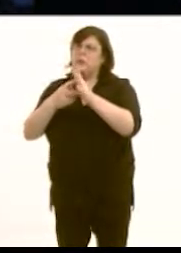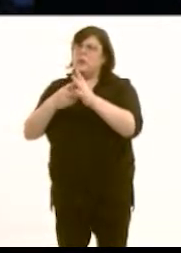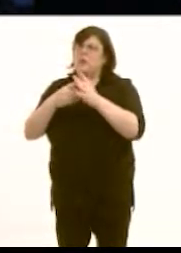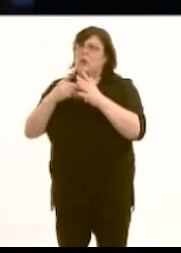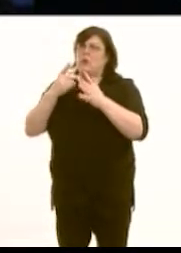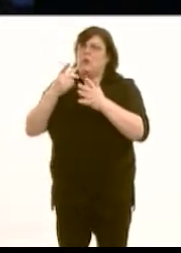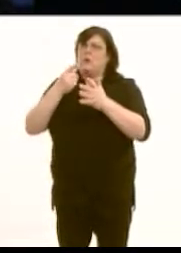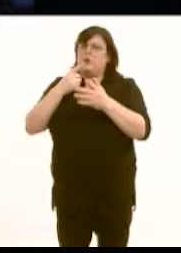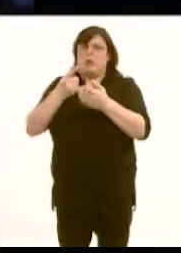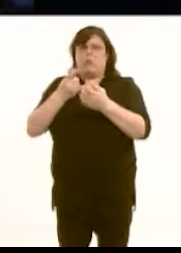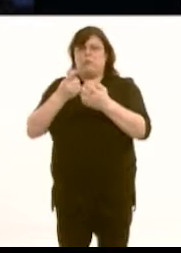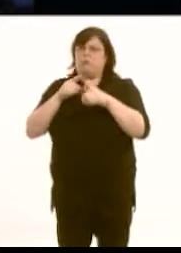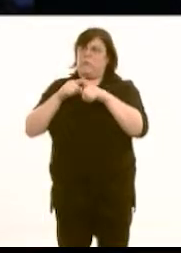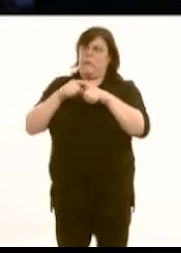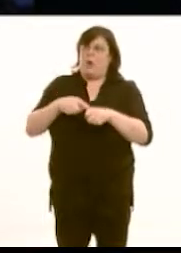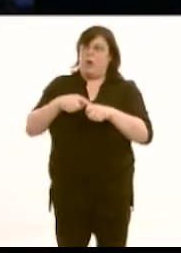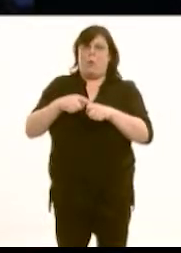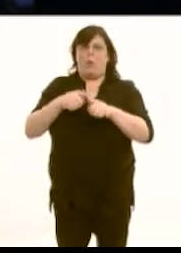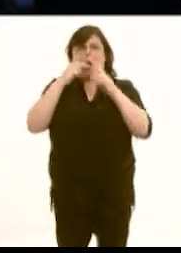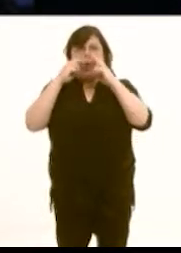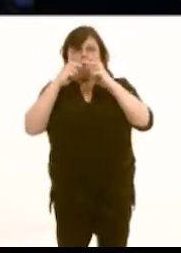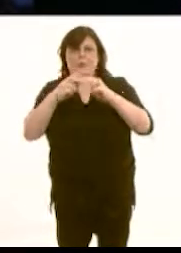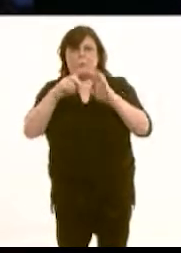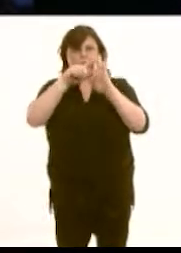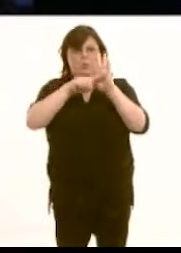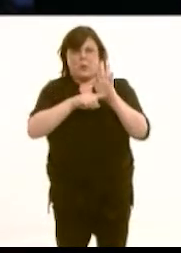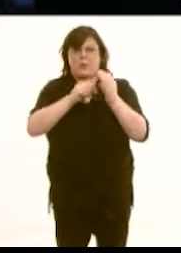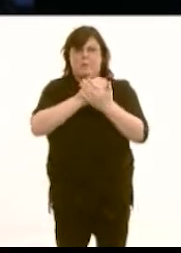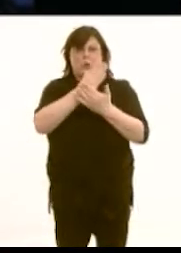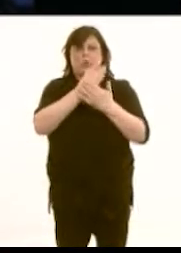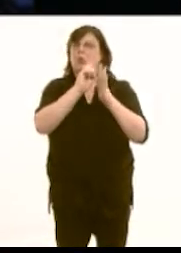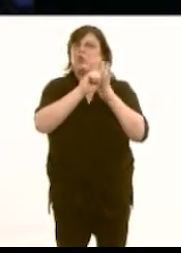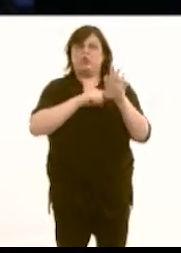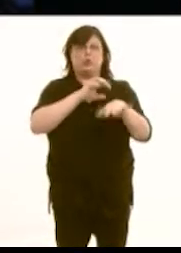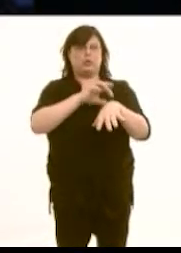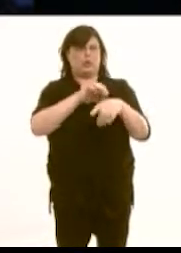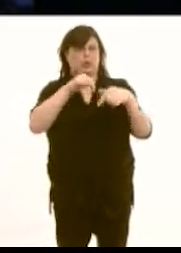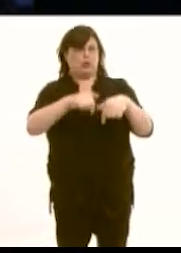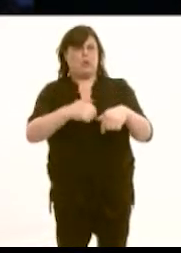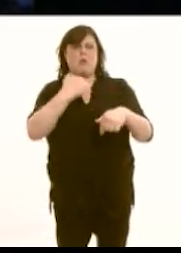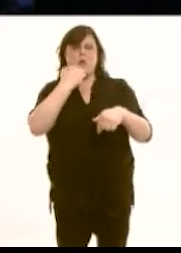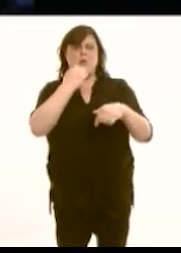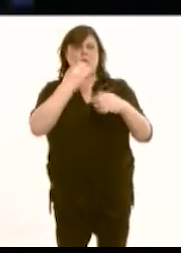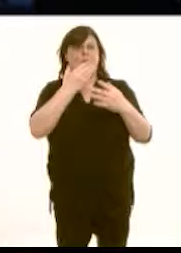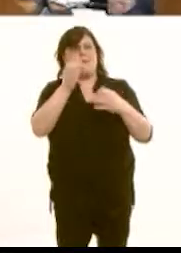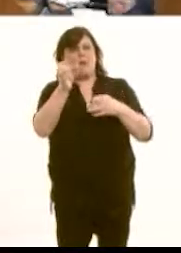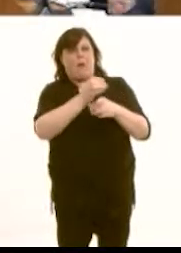report to ensure that junior doctors in Wales will be assured of adequate cover, supervision and training?